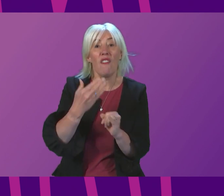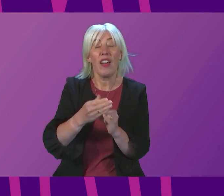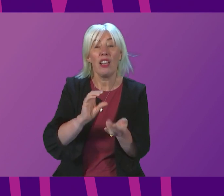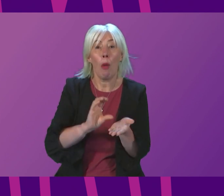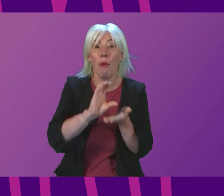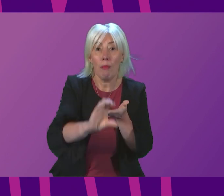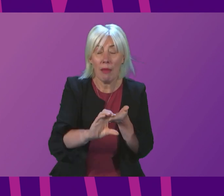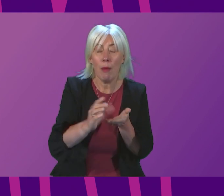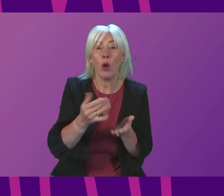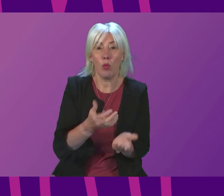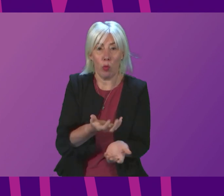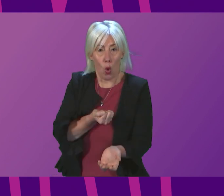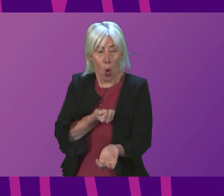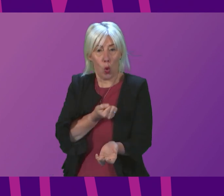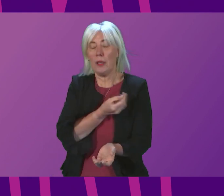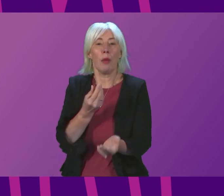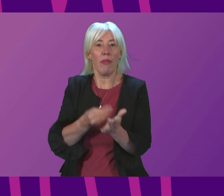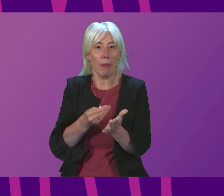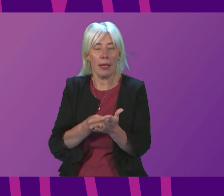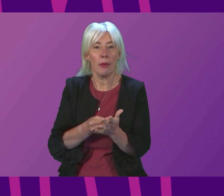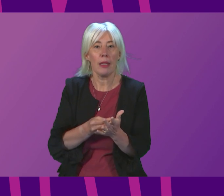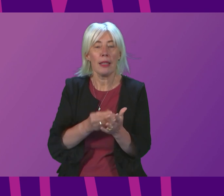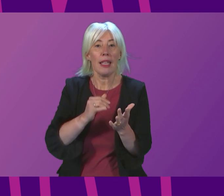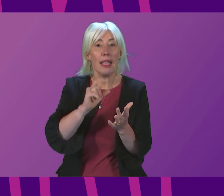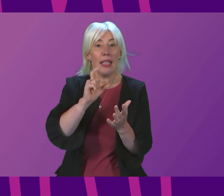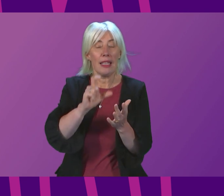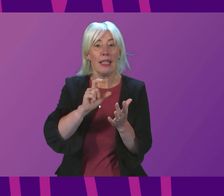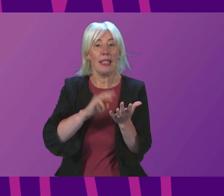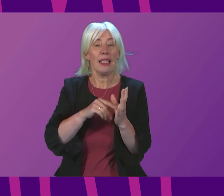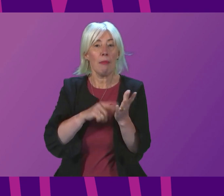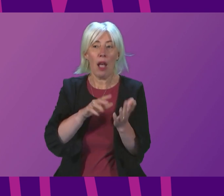withheld; that CMAL would take ownership of all equipment, machinery and materials as